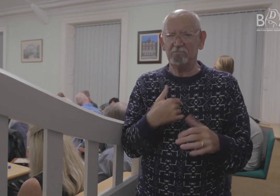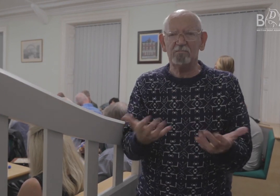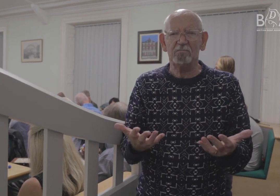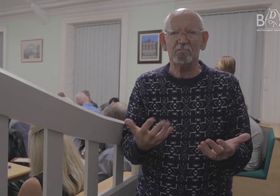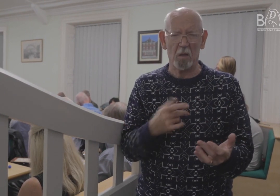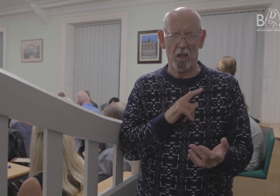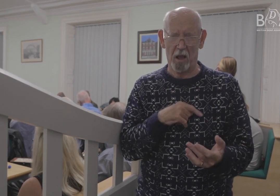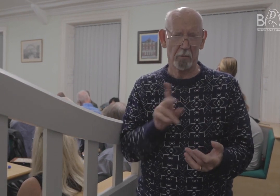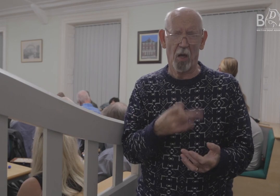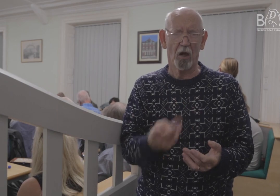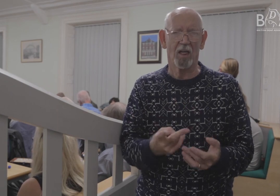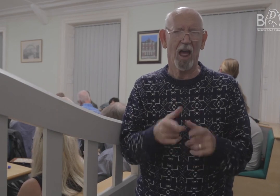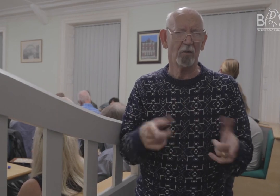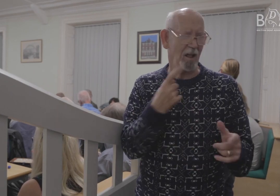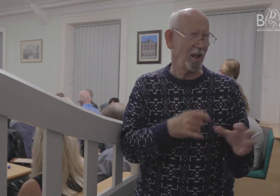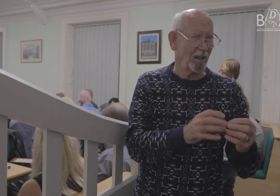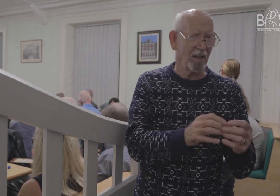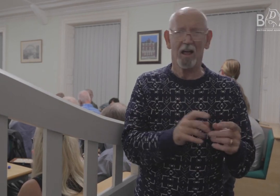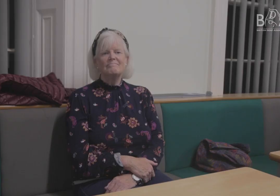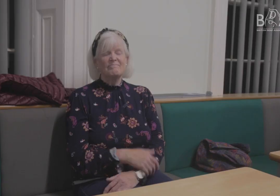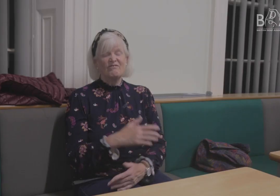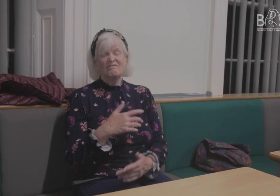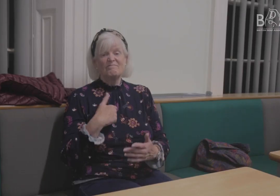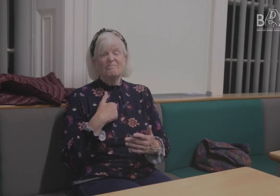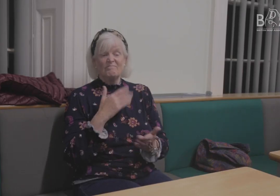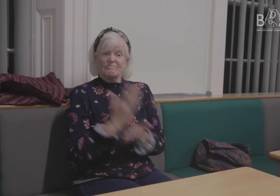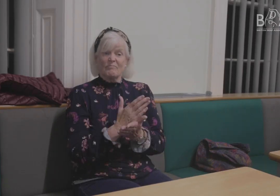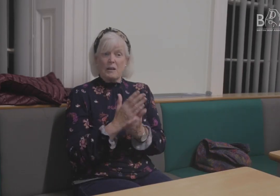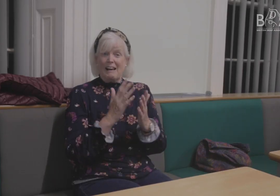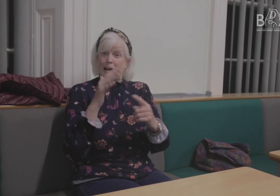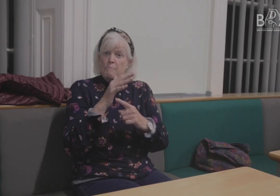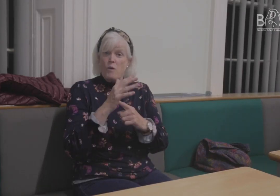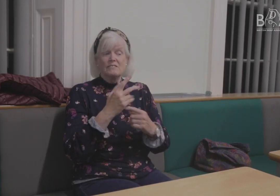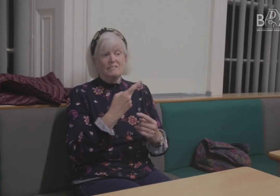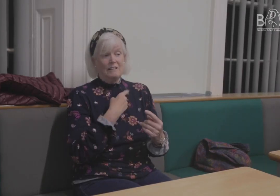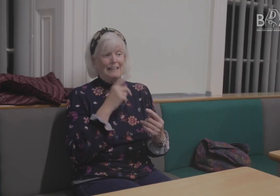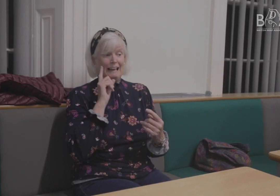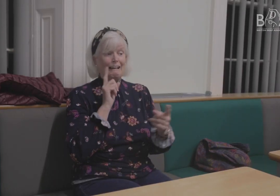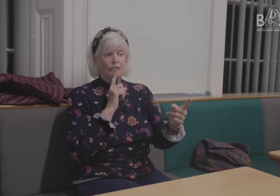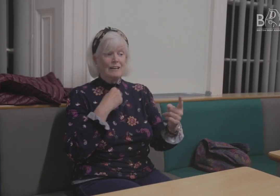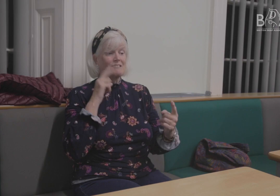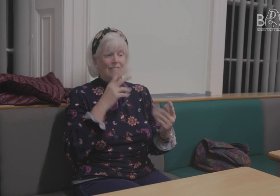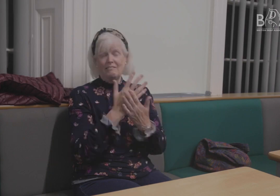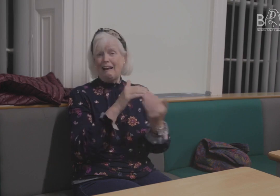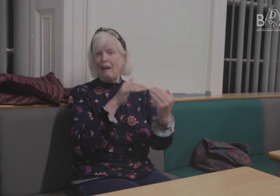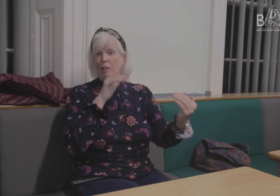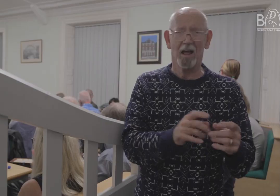I’m comfortable using both the old way, and new way. It’s so important that deaf and hearing people are seen as equals.